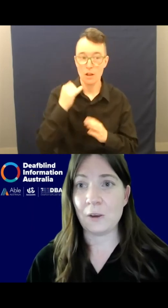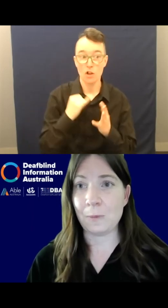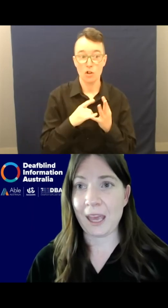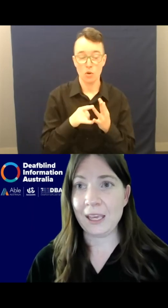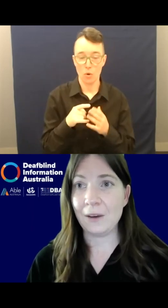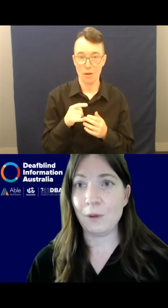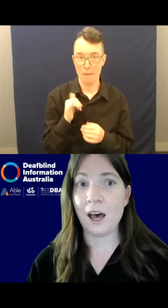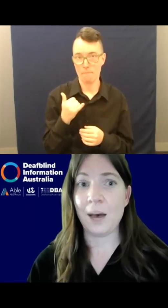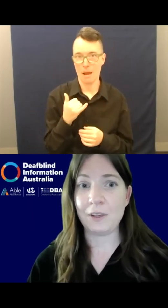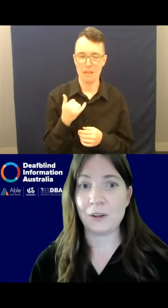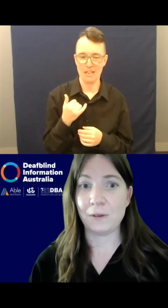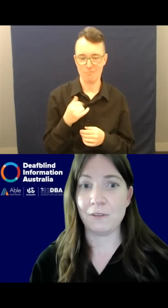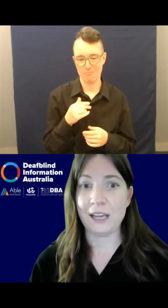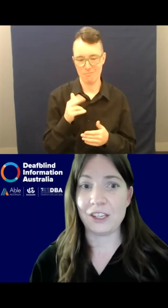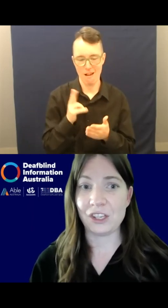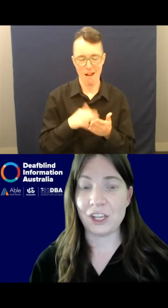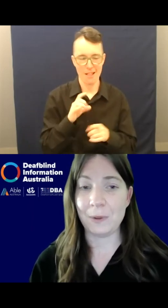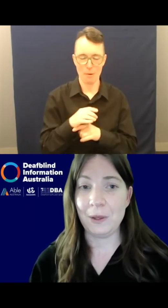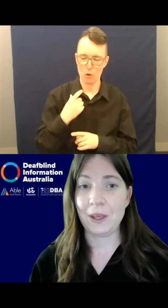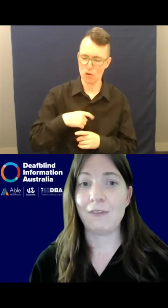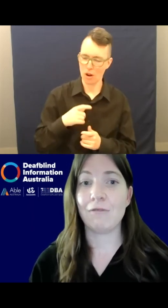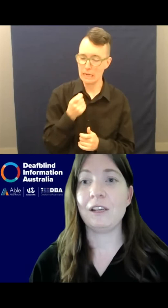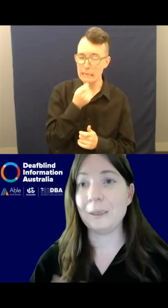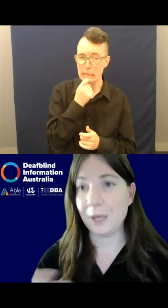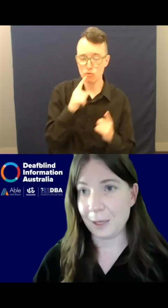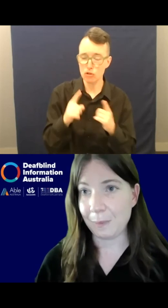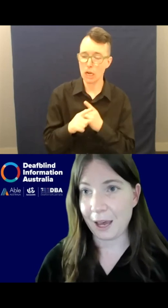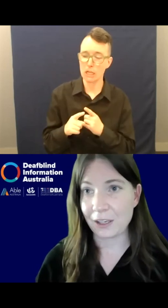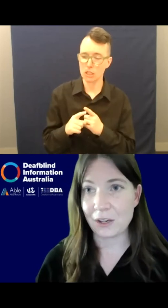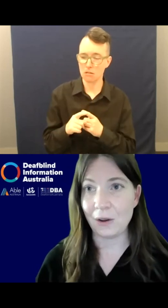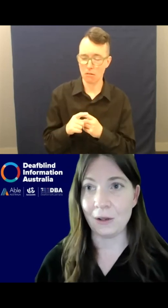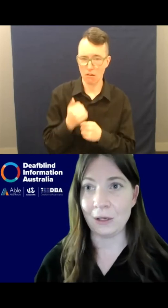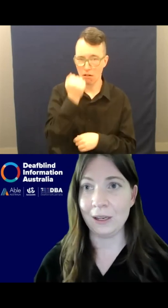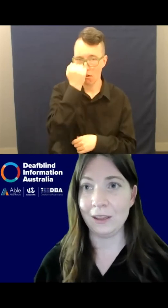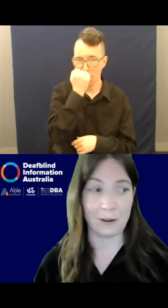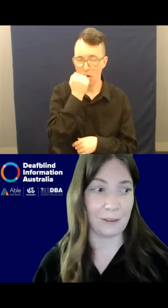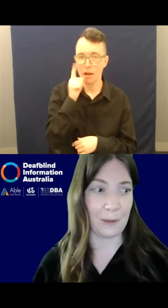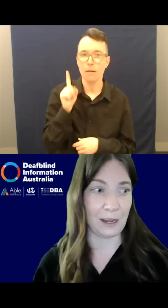make with art materials and relationship can have a really big impact on their experience.